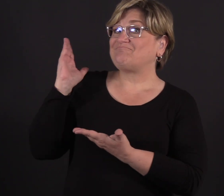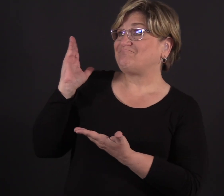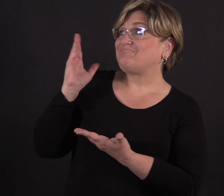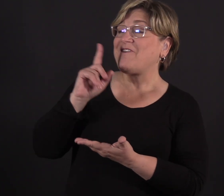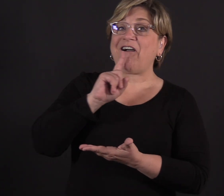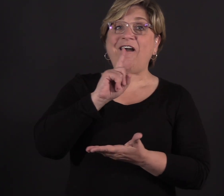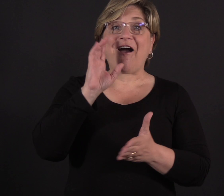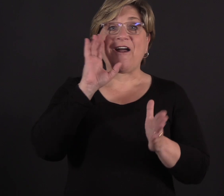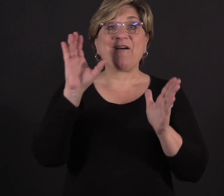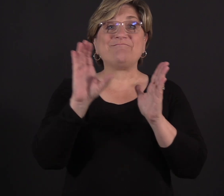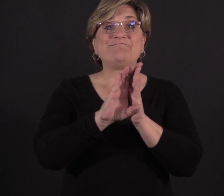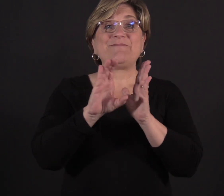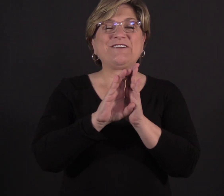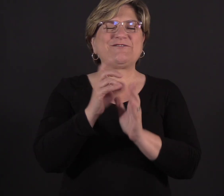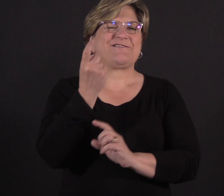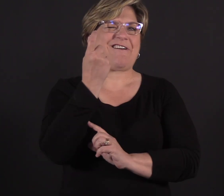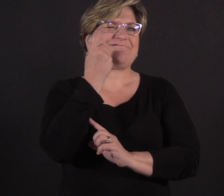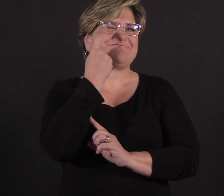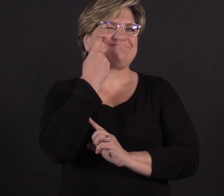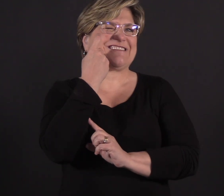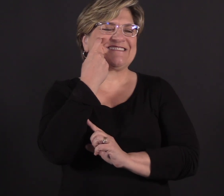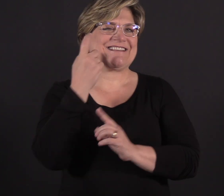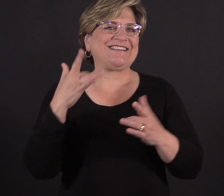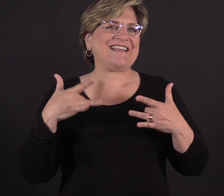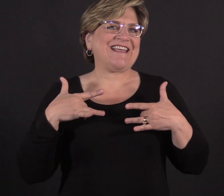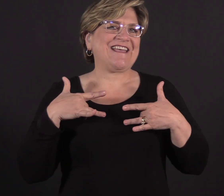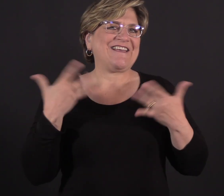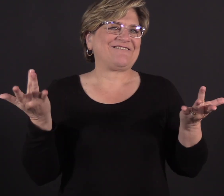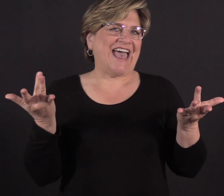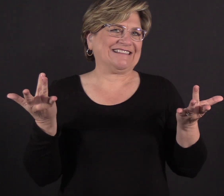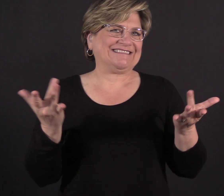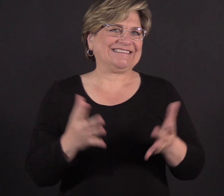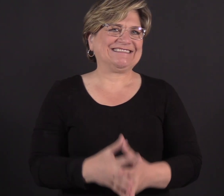Here are pictures of recent events.